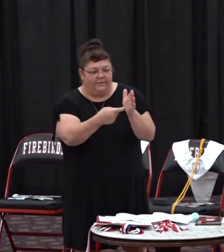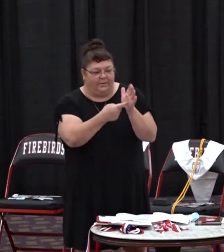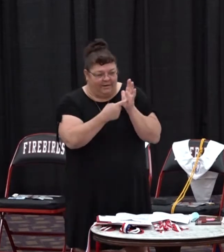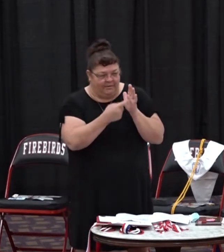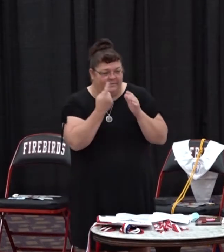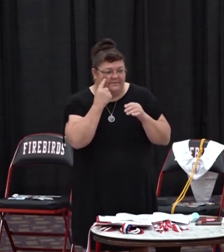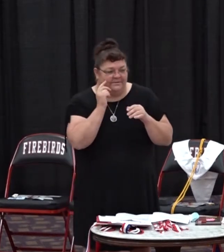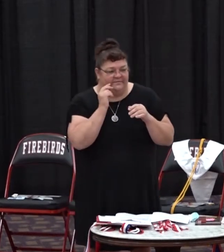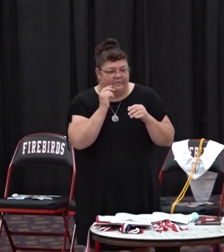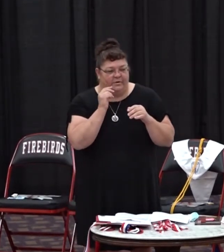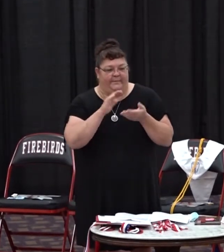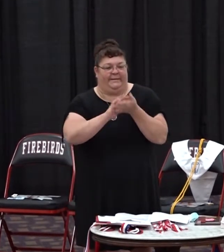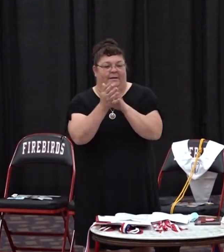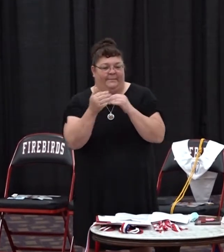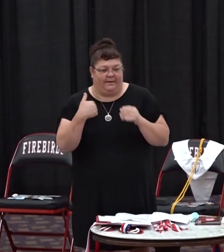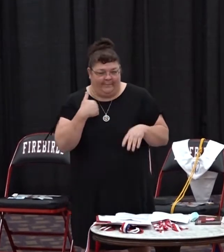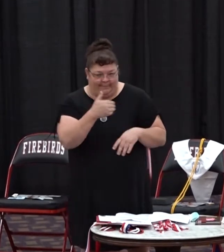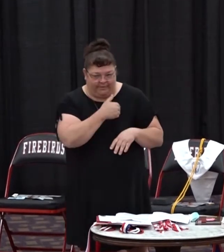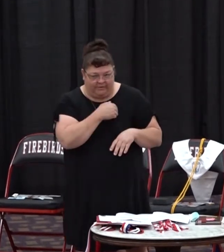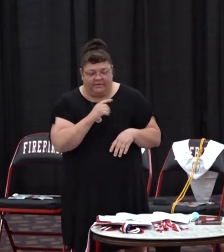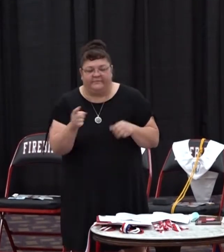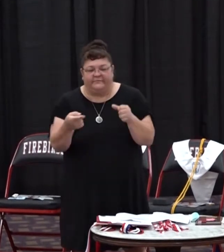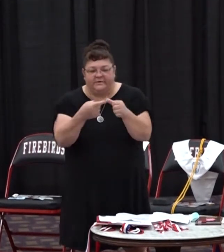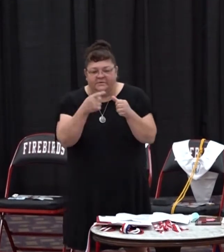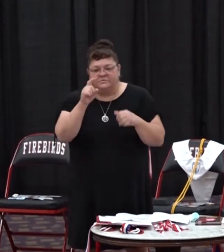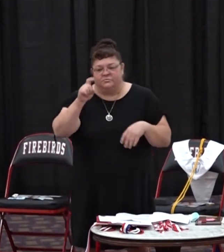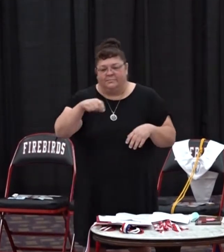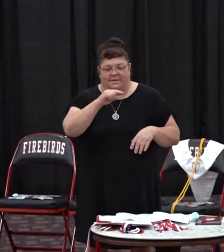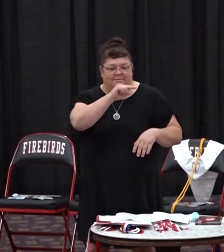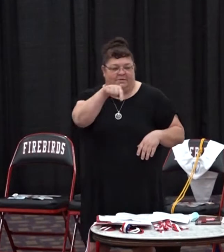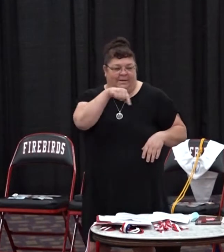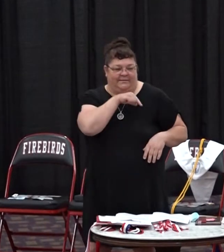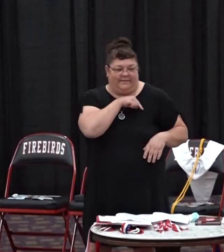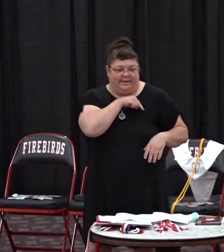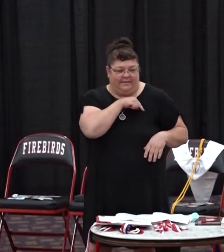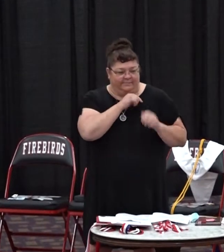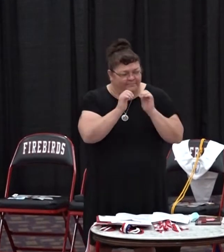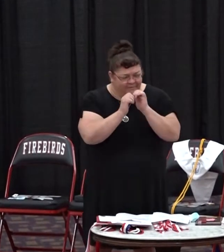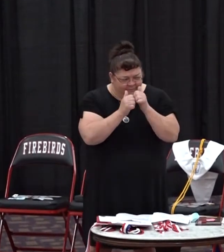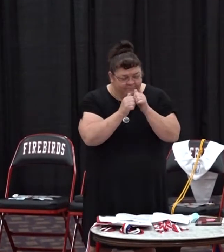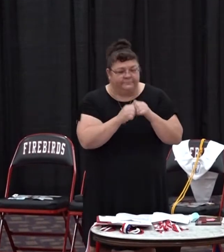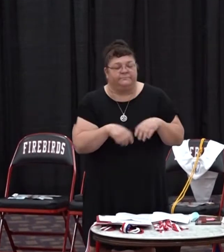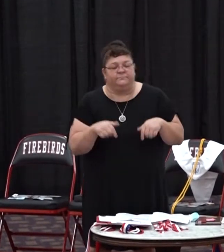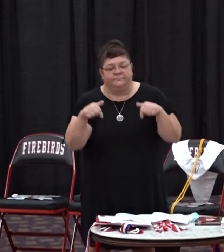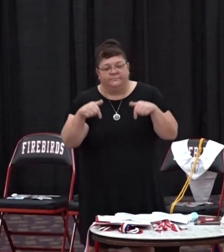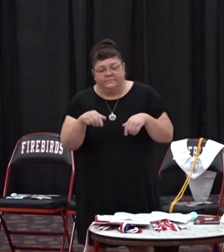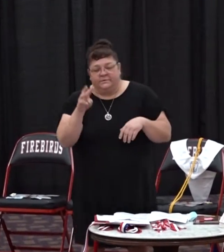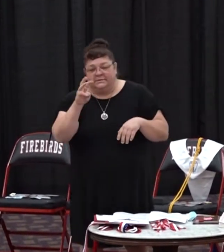There are four requirements to become a member. First you have to qualify.